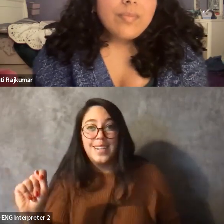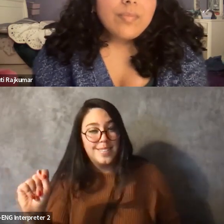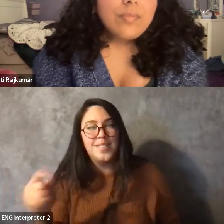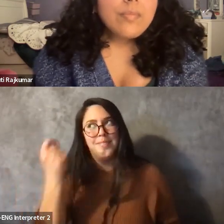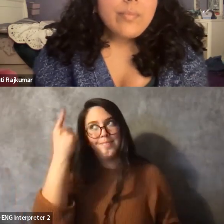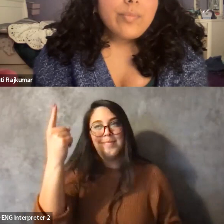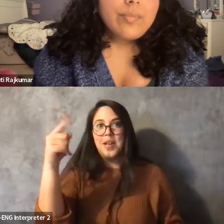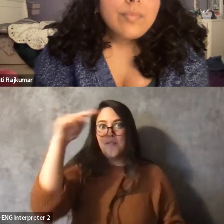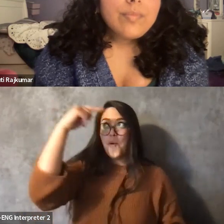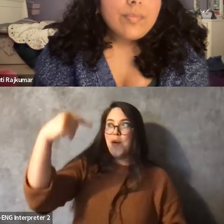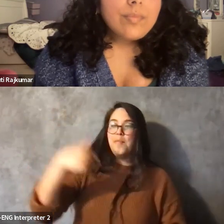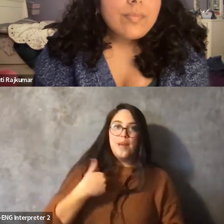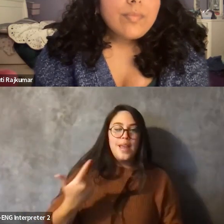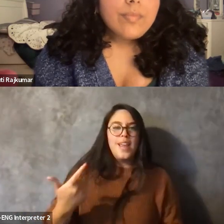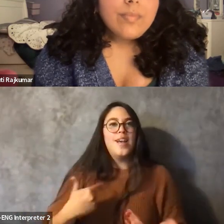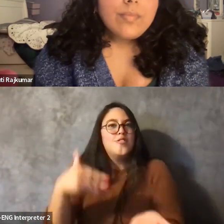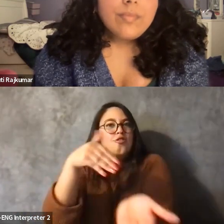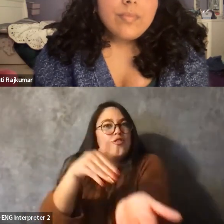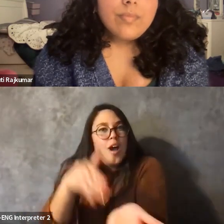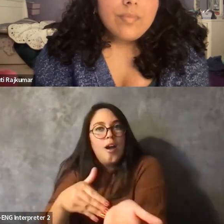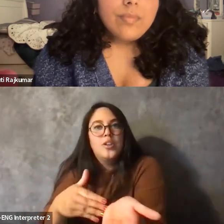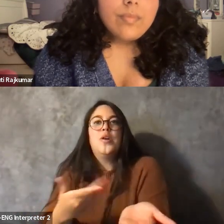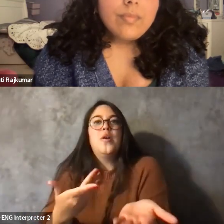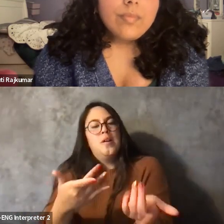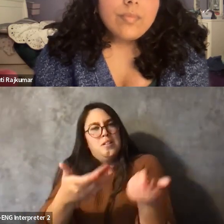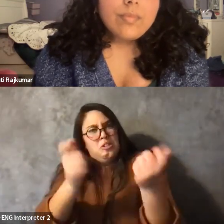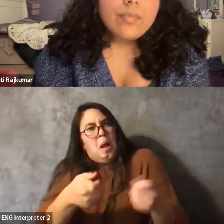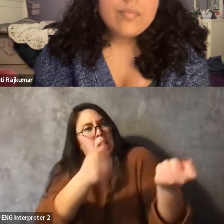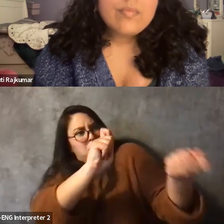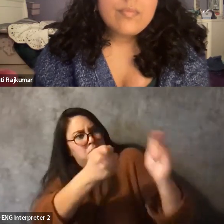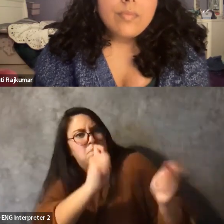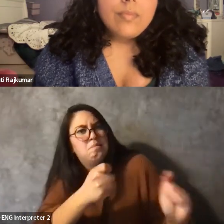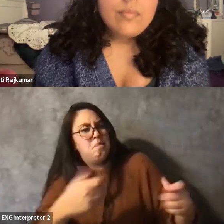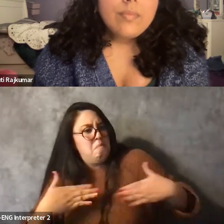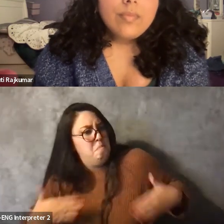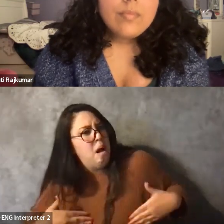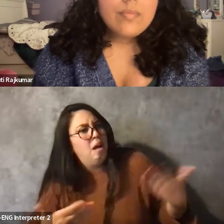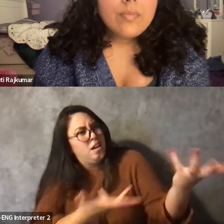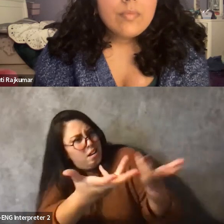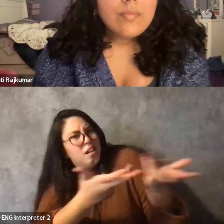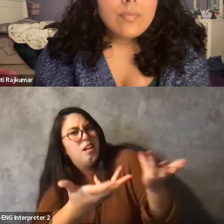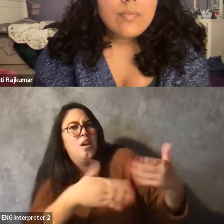But it took me until 23 to realize that if something that the doctors want me to do doesn't make me feel good, just say no.